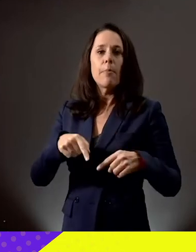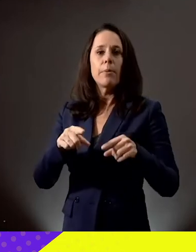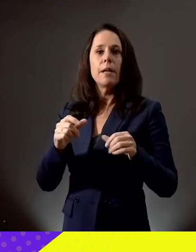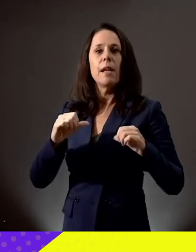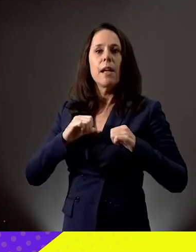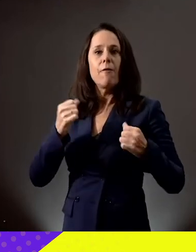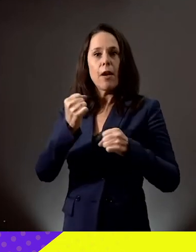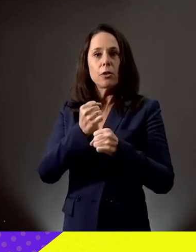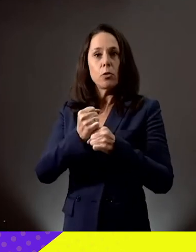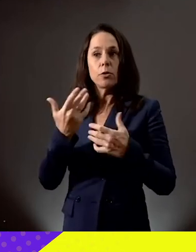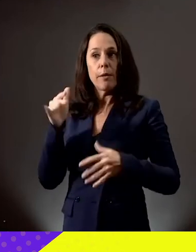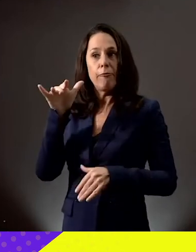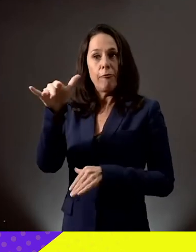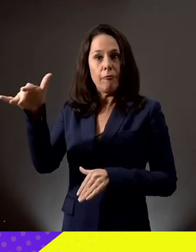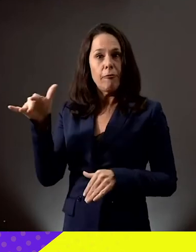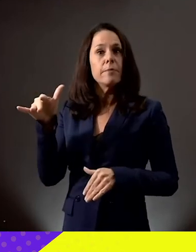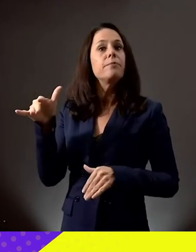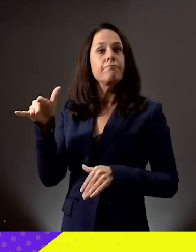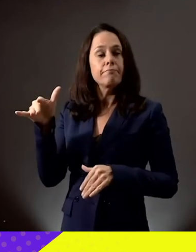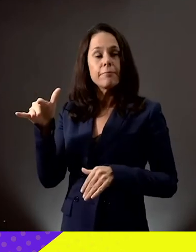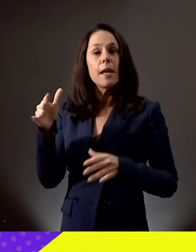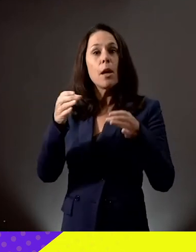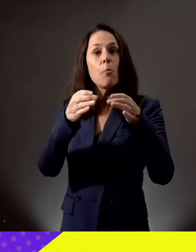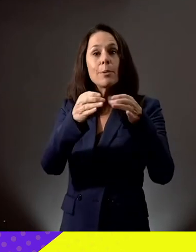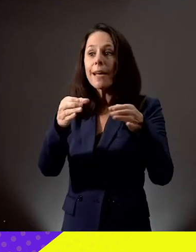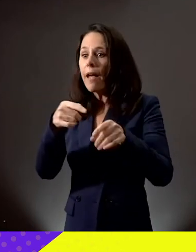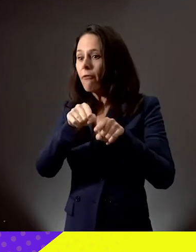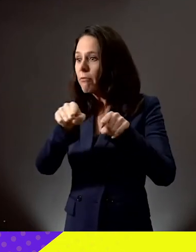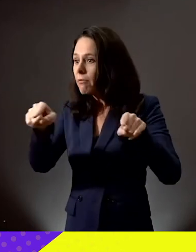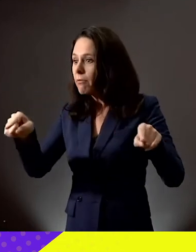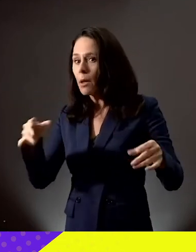We are in touch with companies that are desperately looking for staff.